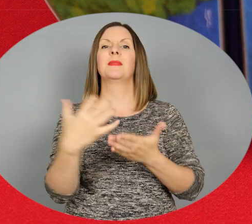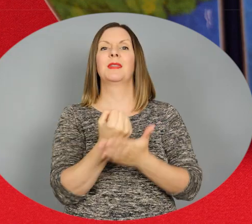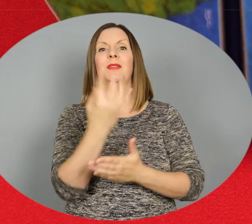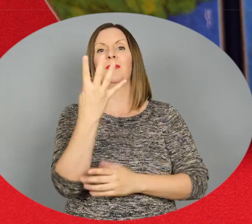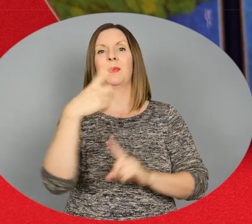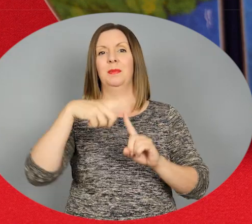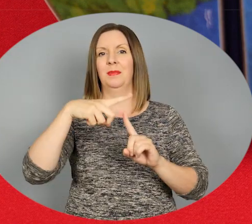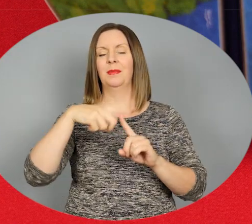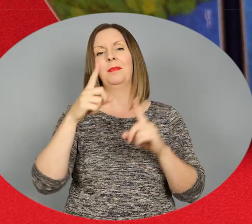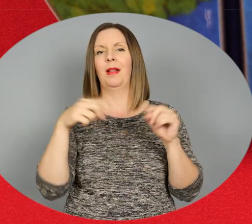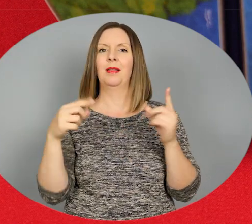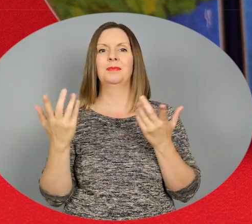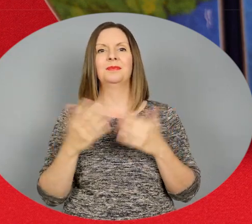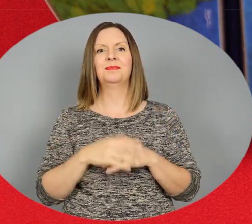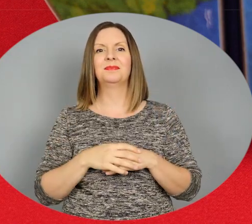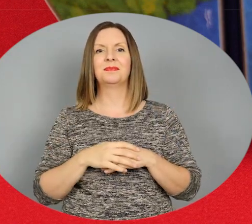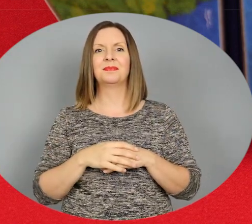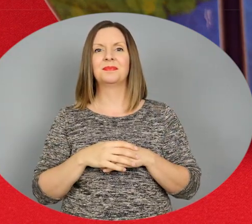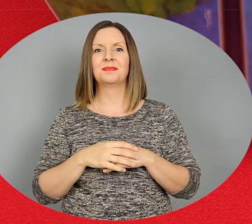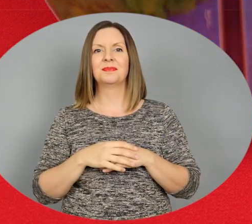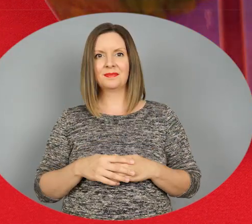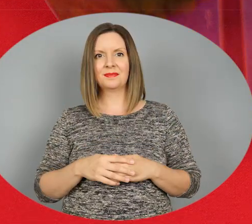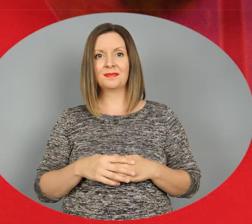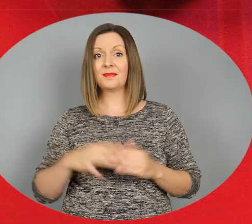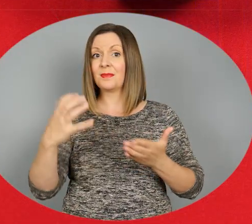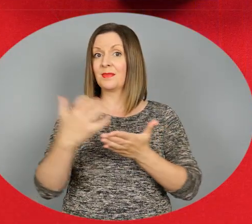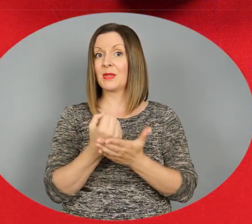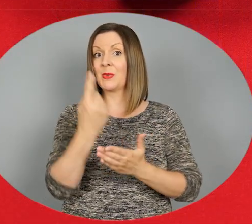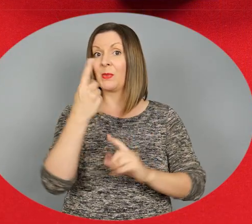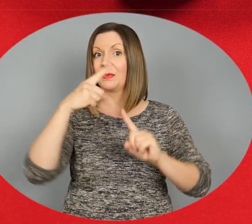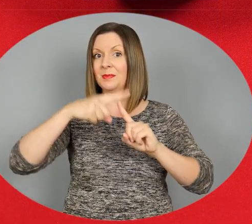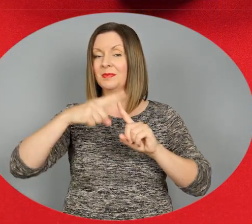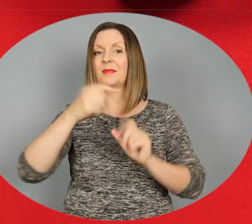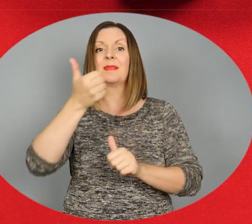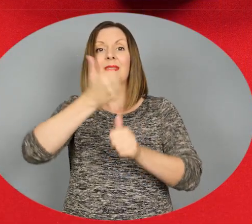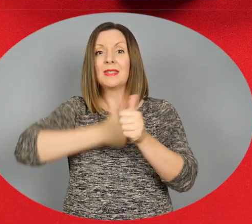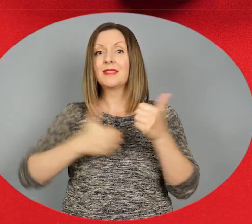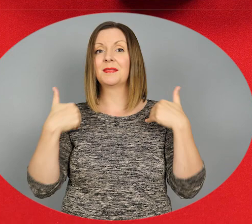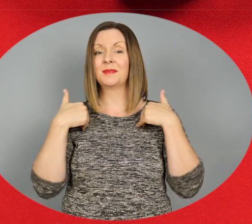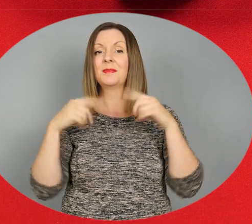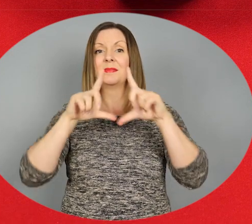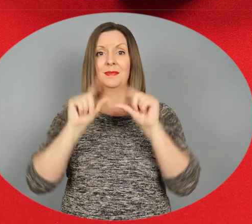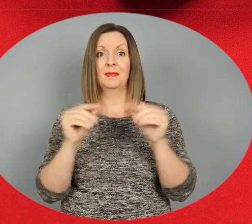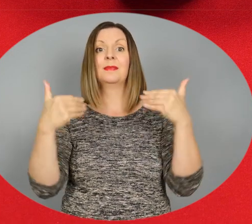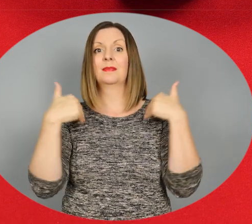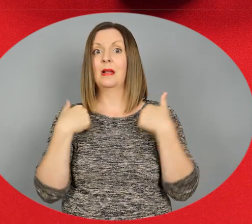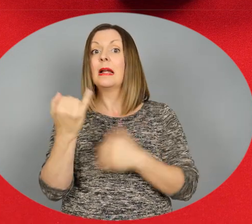15 or 16 you’d score four, and so on. You also score 1 point per animal card you collected,